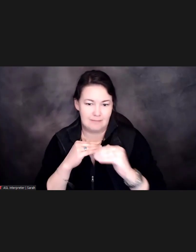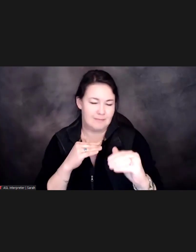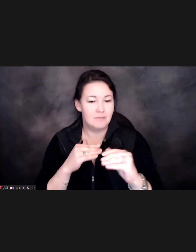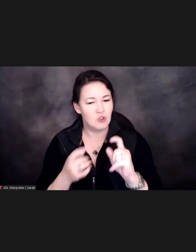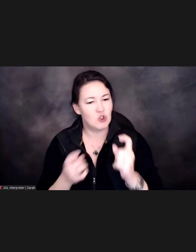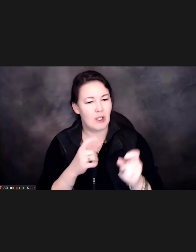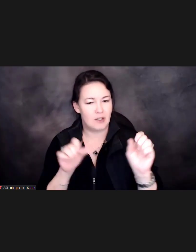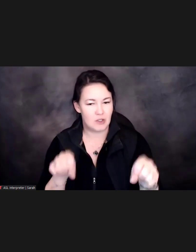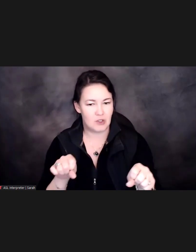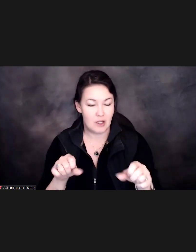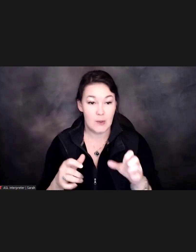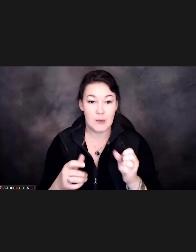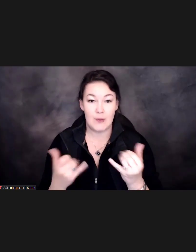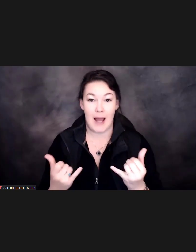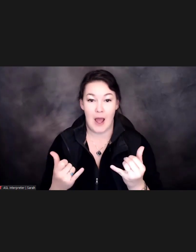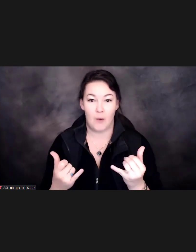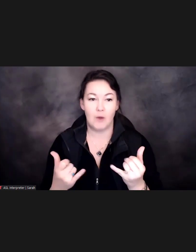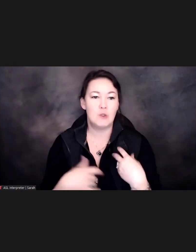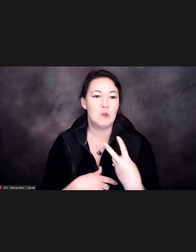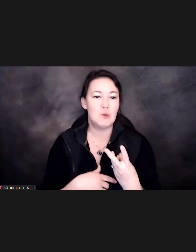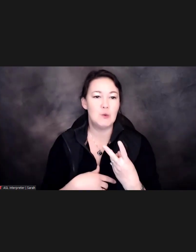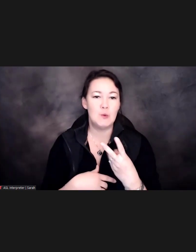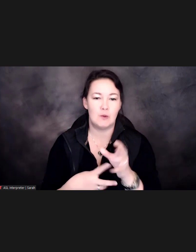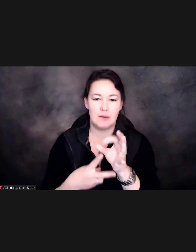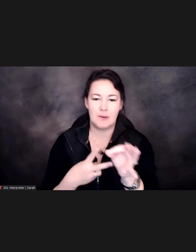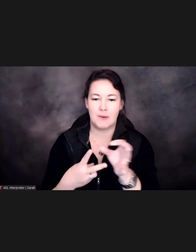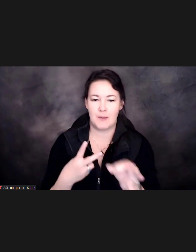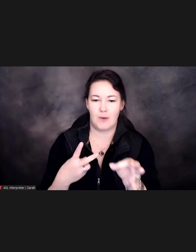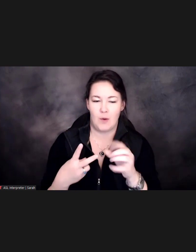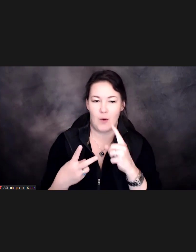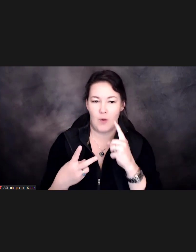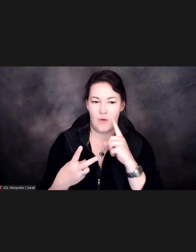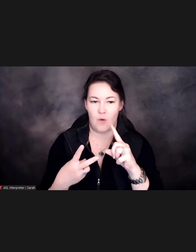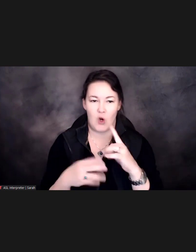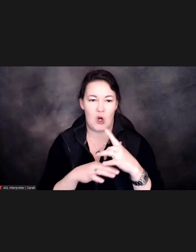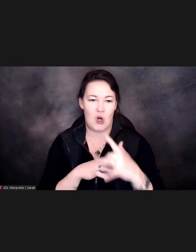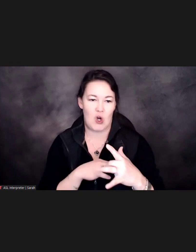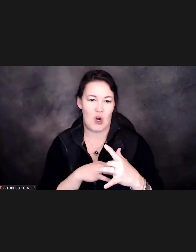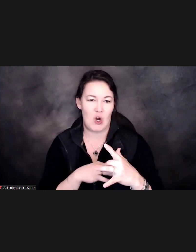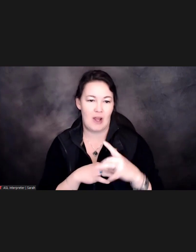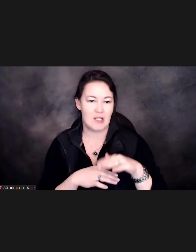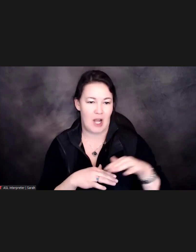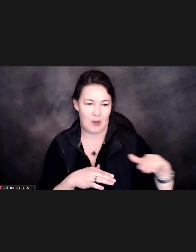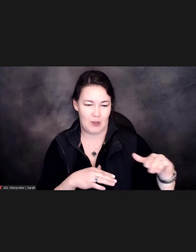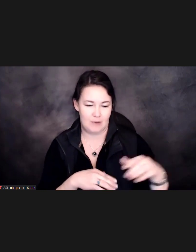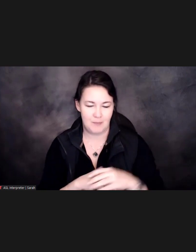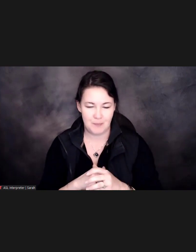change. Okay, so, now, lets let's talk about the two screening methods